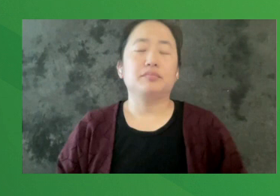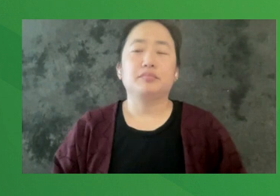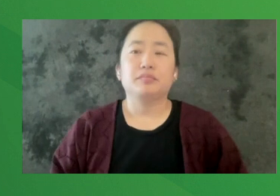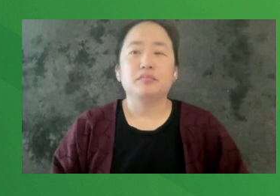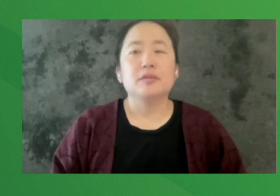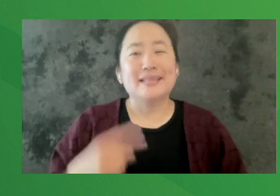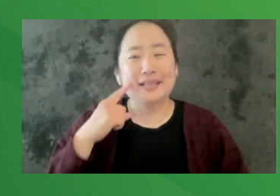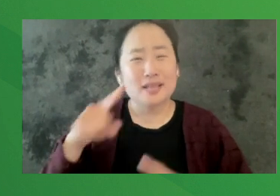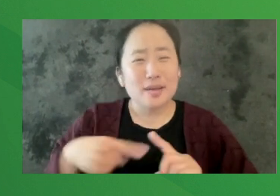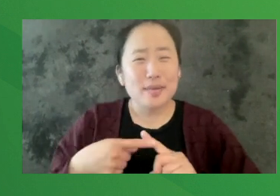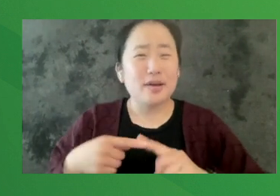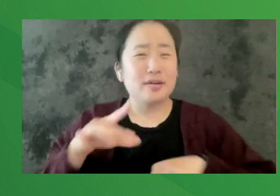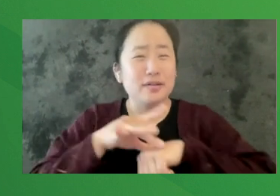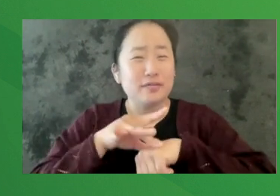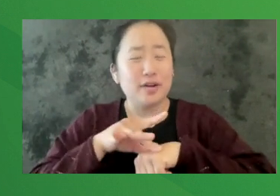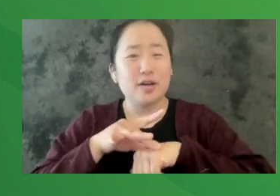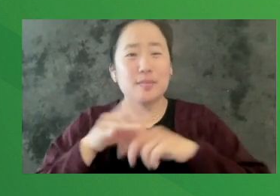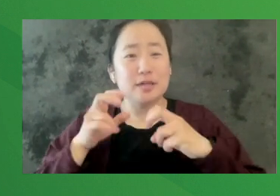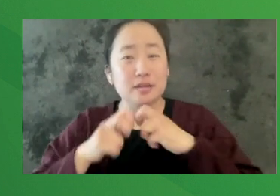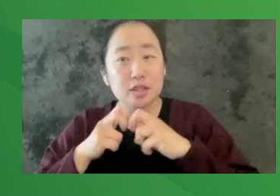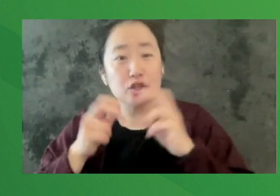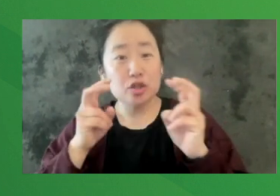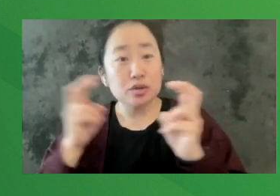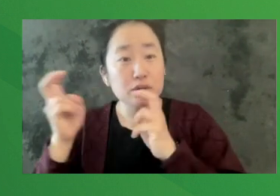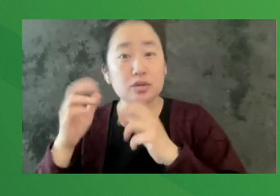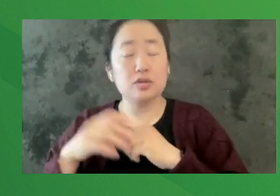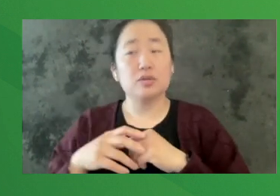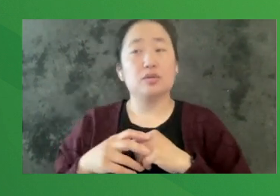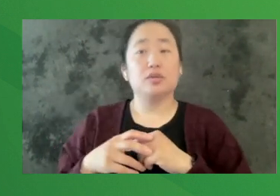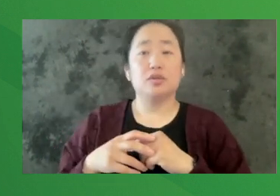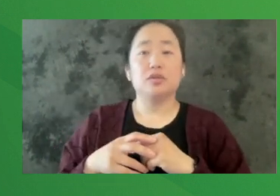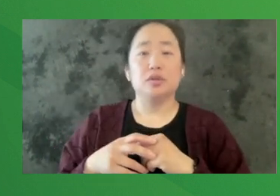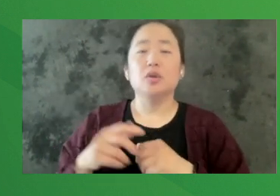about climate change, we know the data supports the fact that a majority of the folks who are